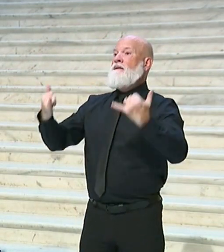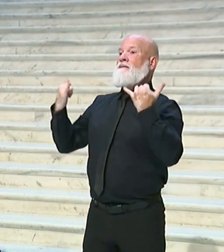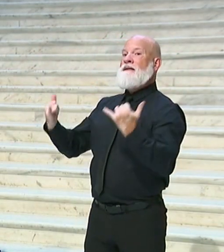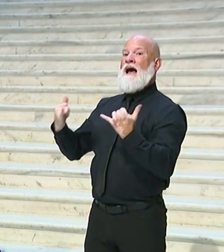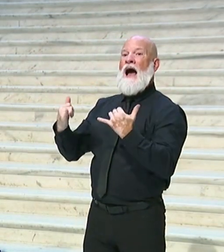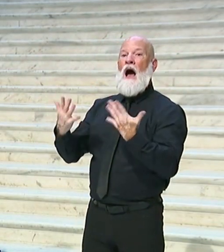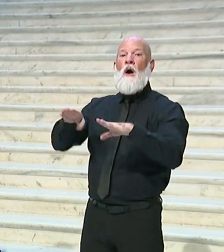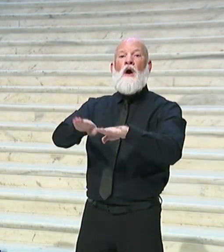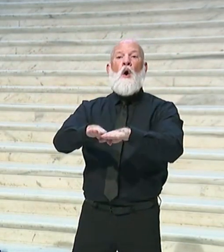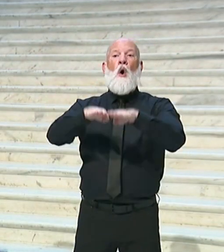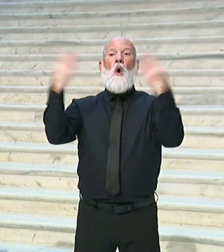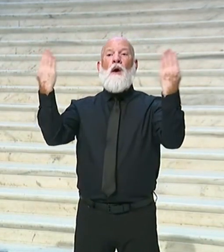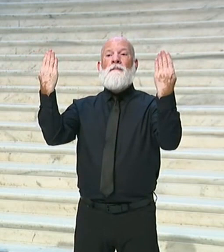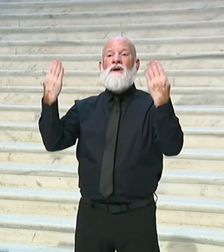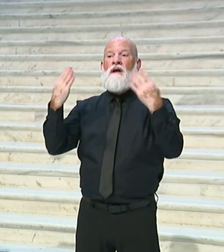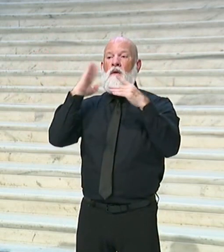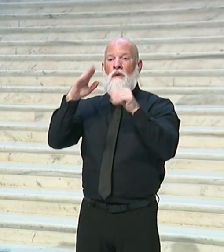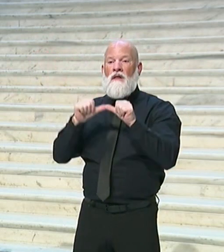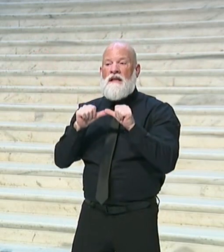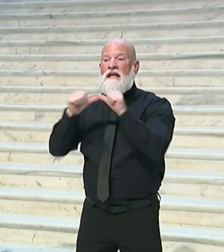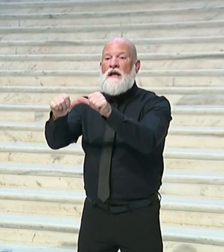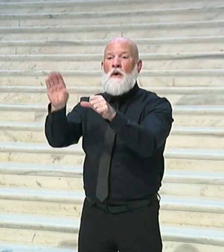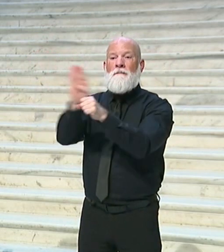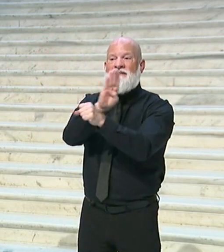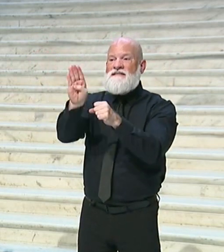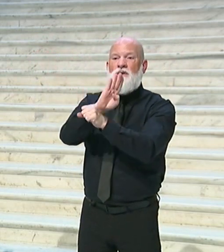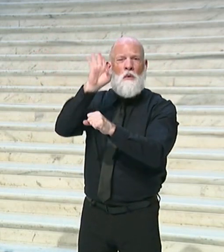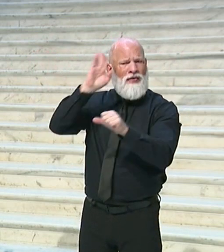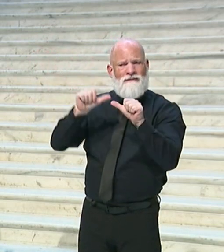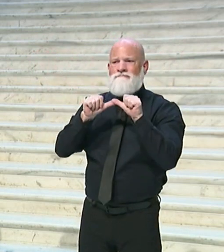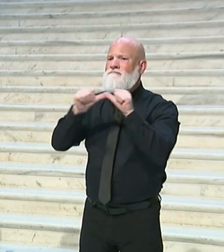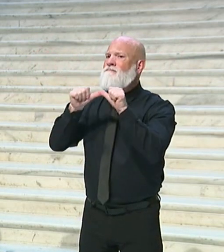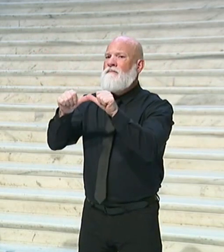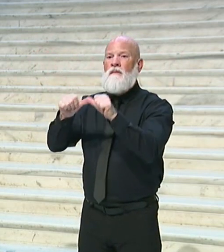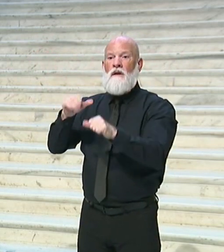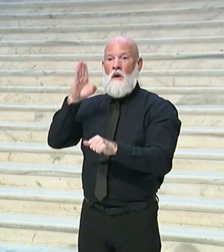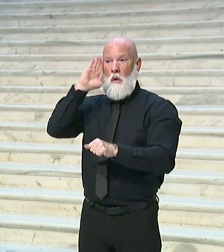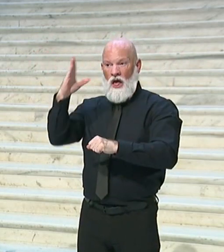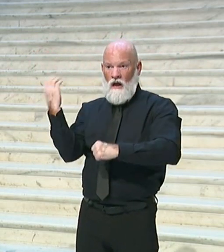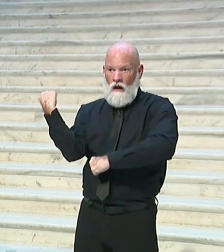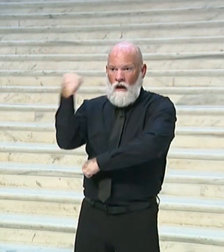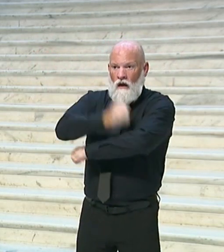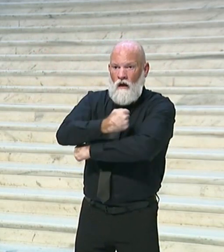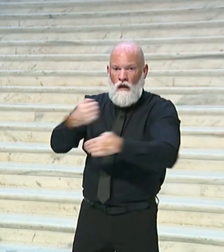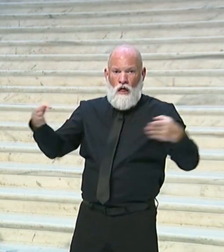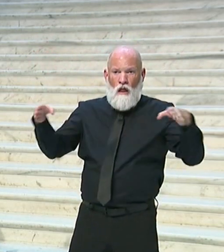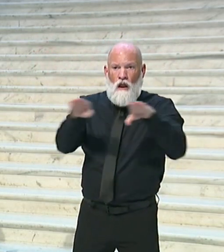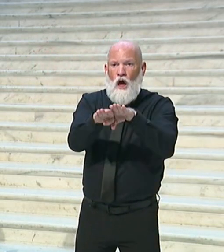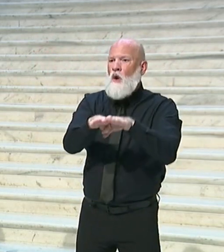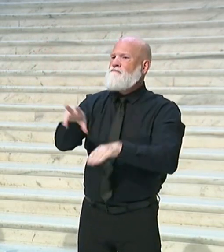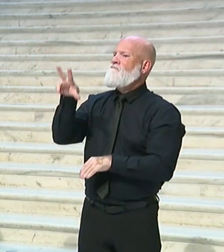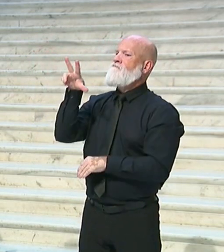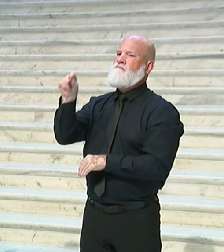SHUT DOWN. I : WANT TO REITERATE THAT GEORGIA WILL REMAIN OPEN FOR